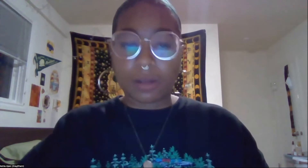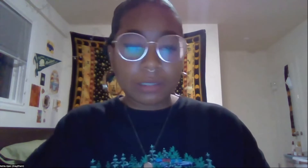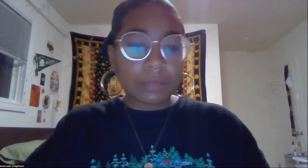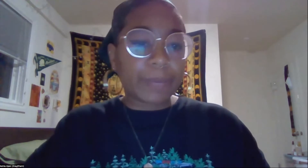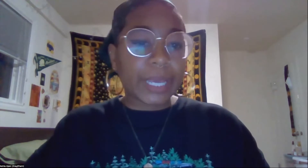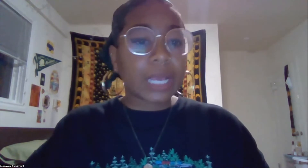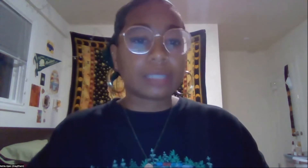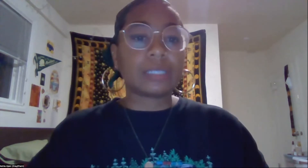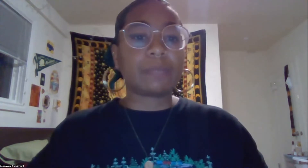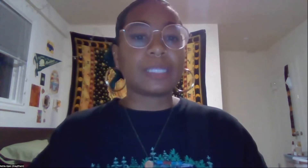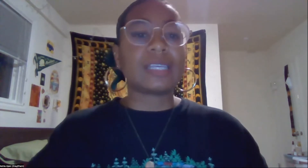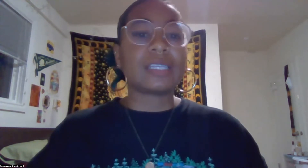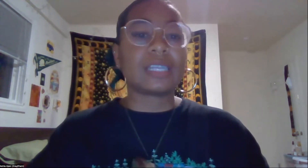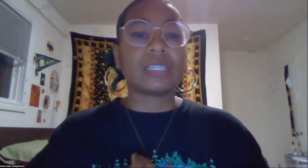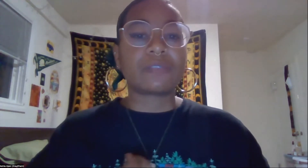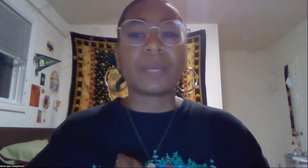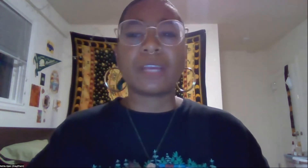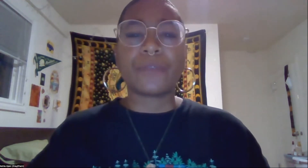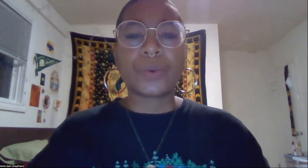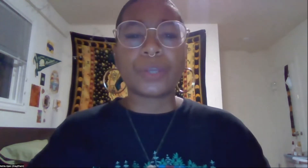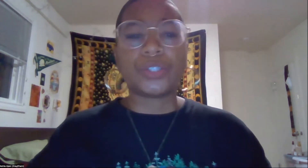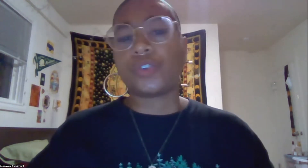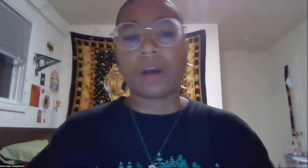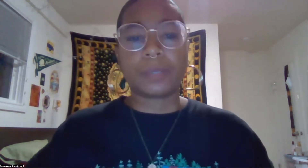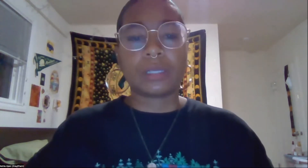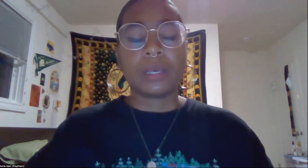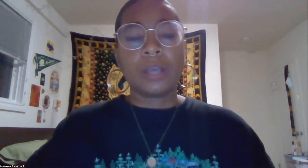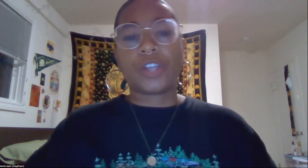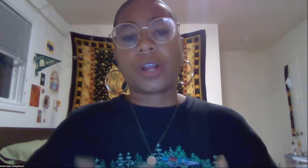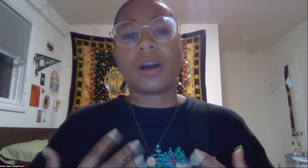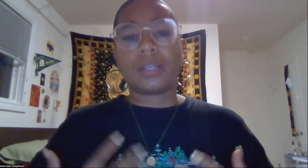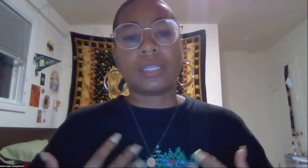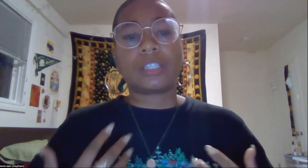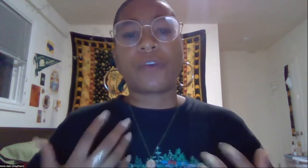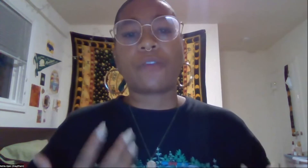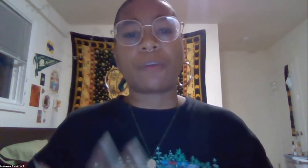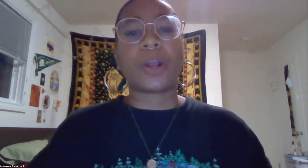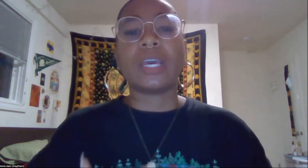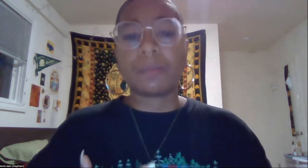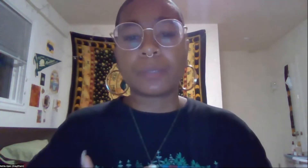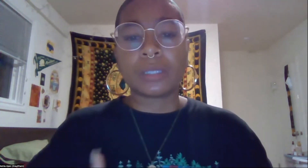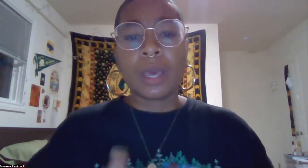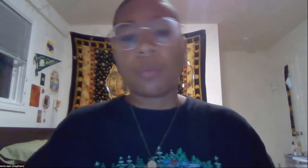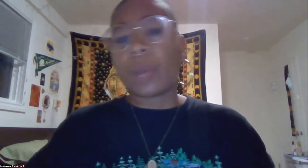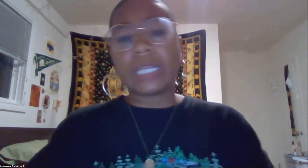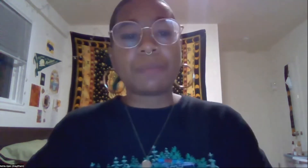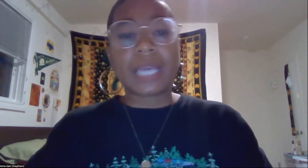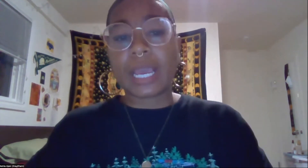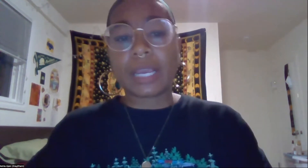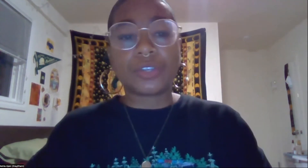begging us to spin sustenance from infrequent dew droplets dark continents fall from our hips, waiting to be caged